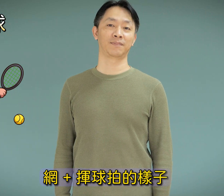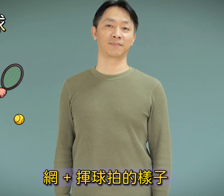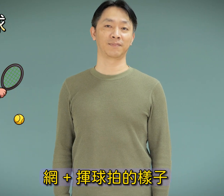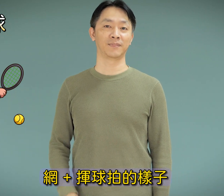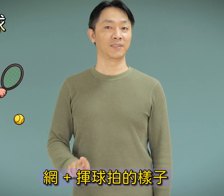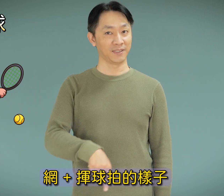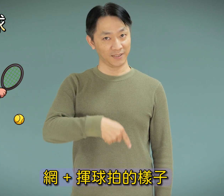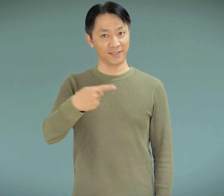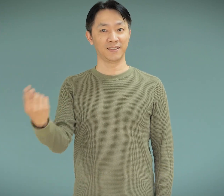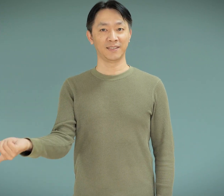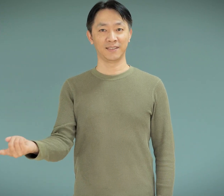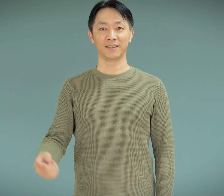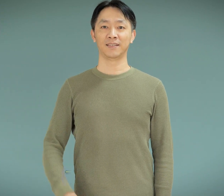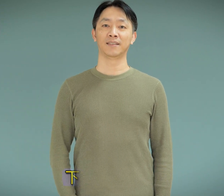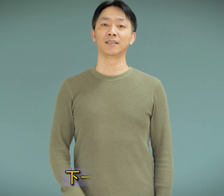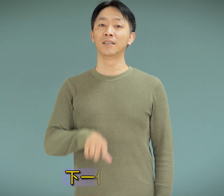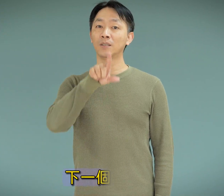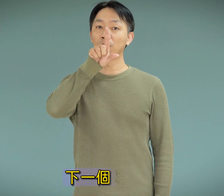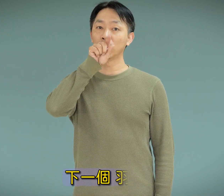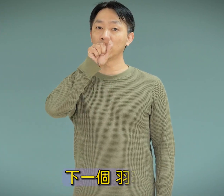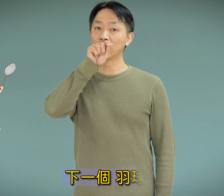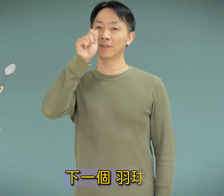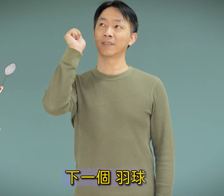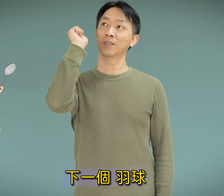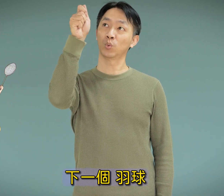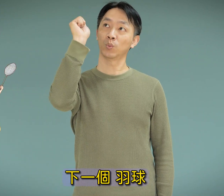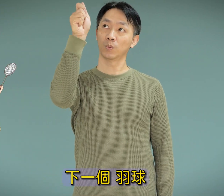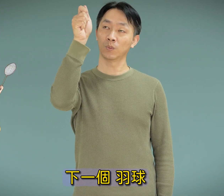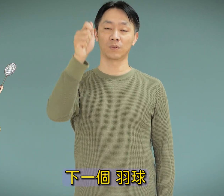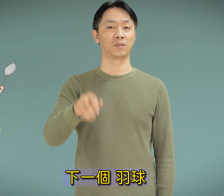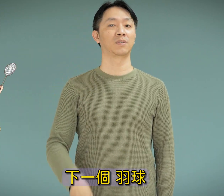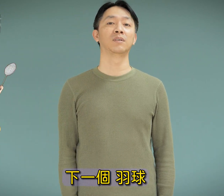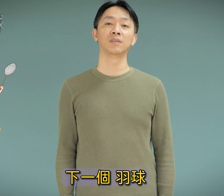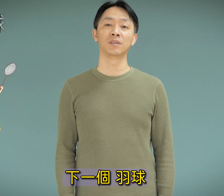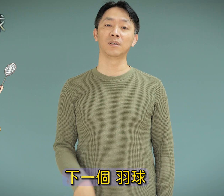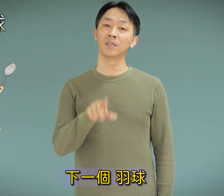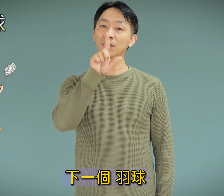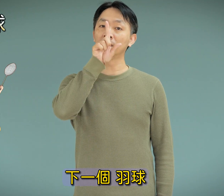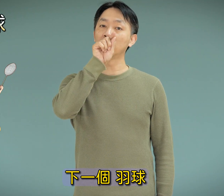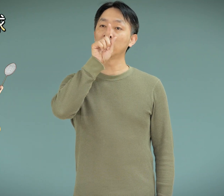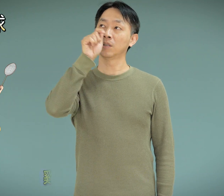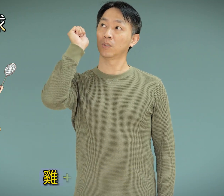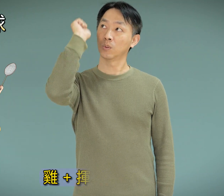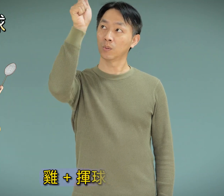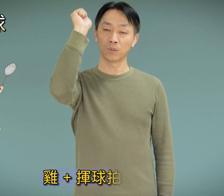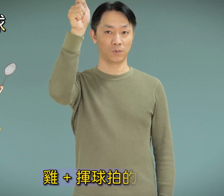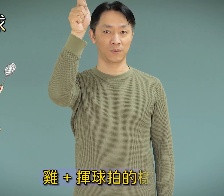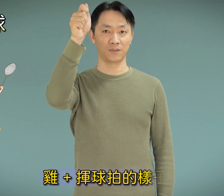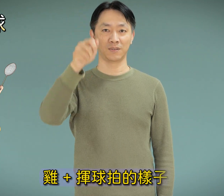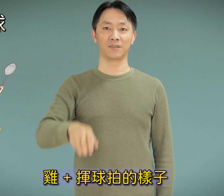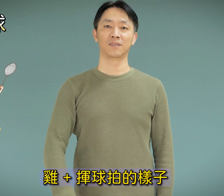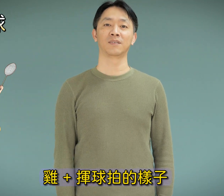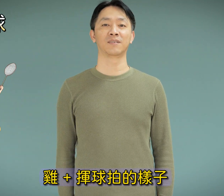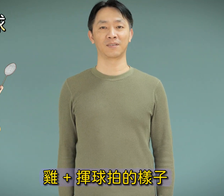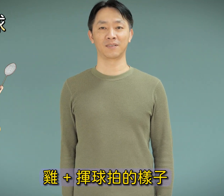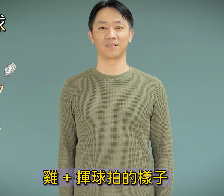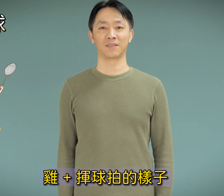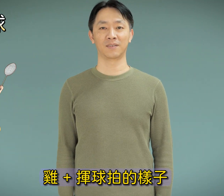next one is.. BADMINTON BADMINTON (chicken + swing action)